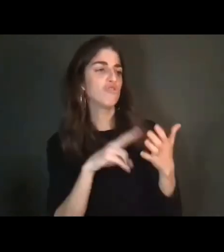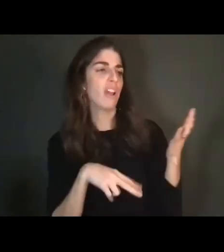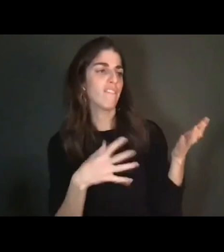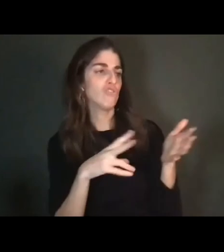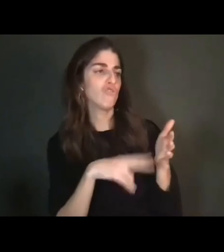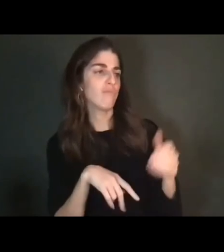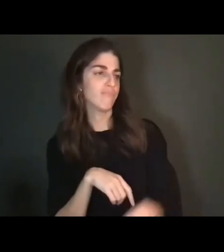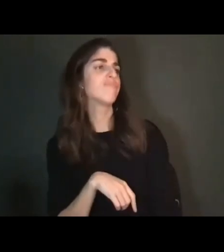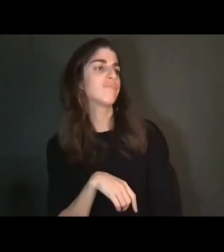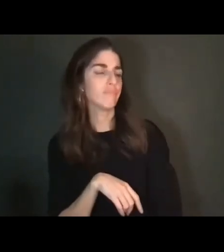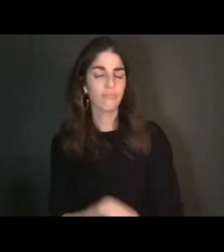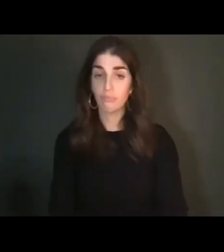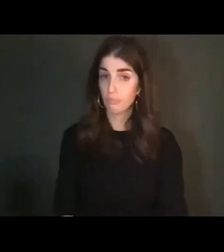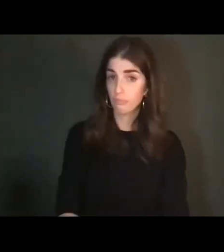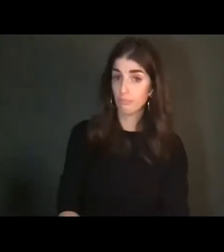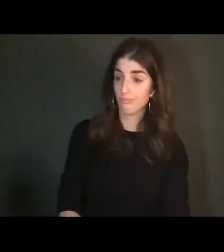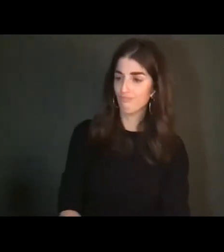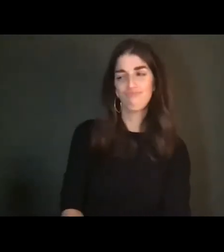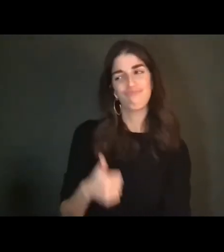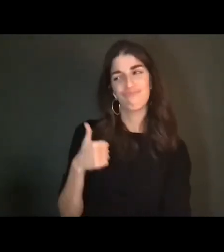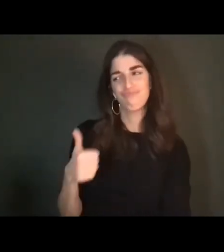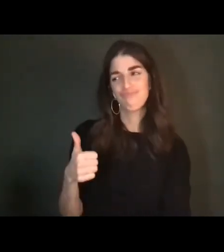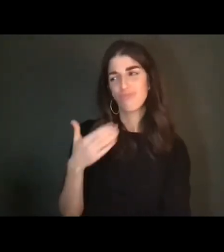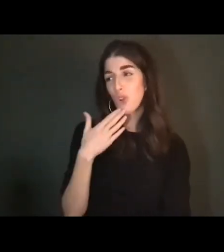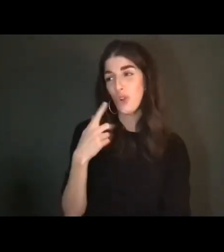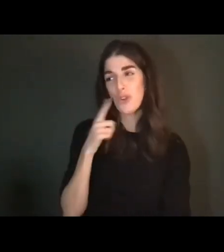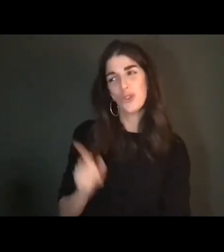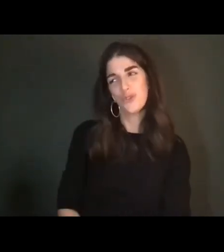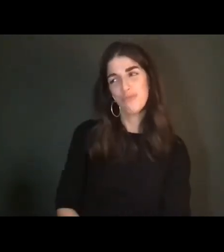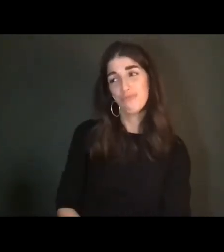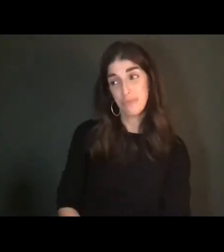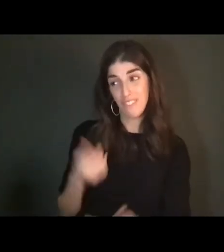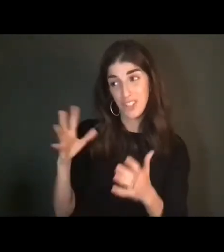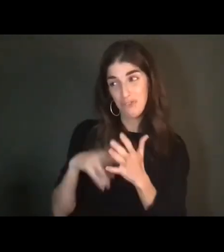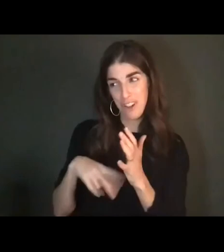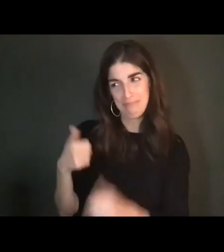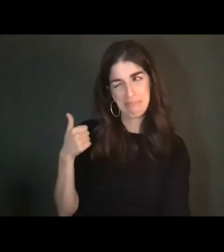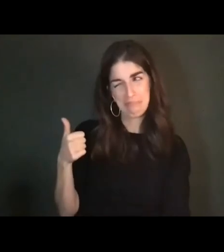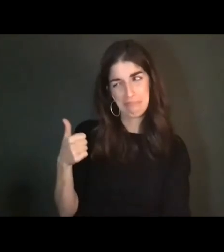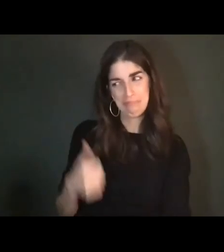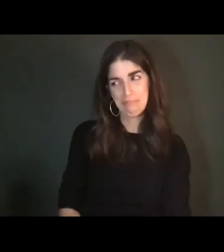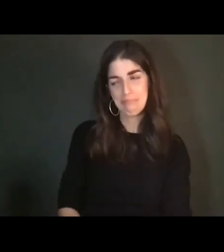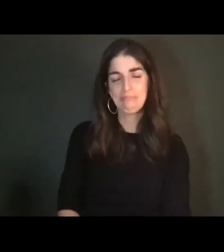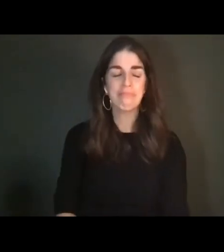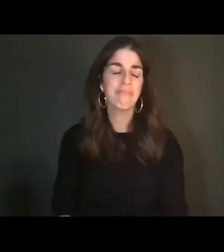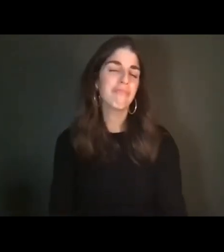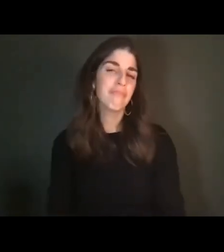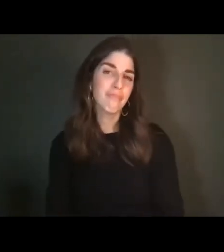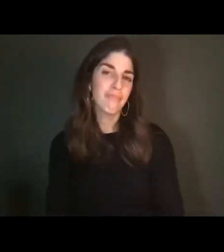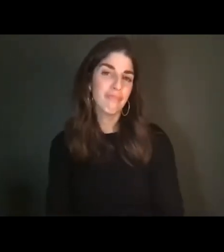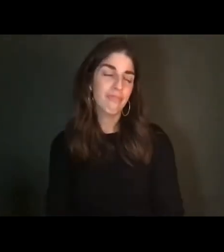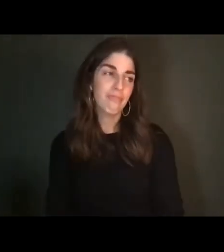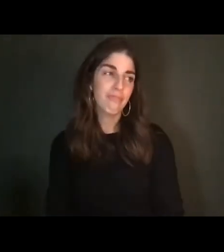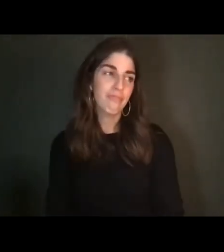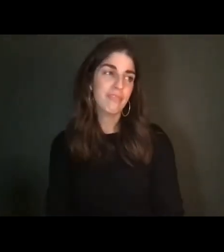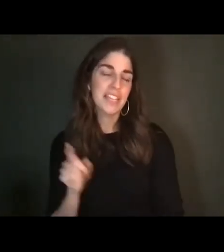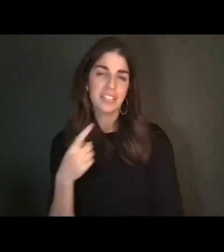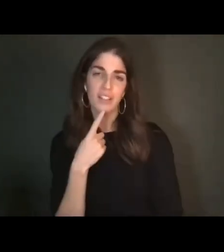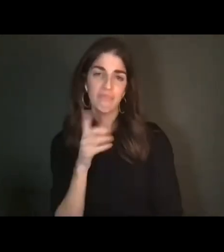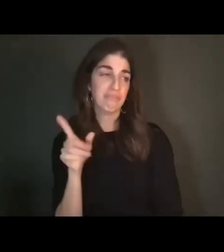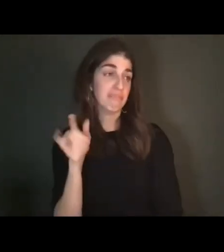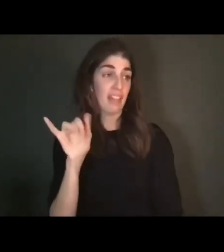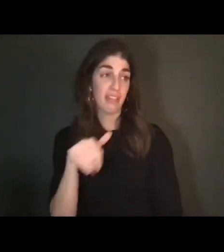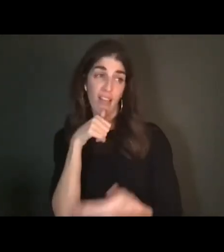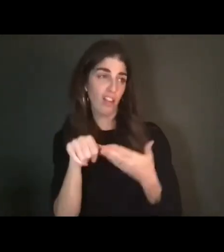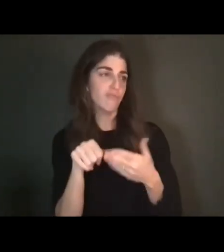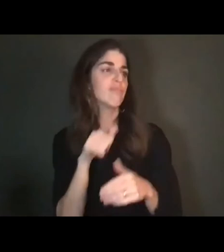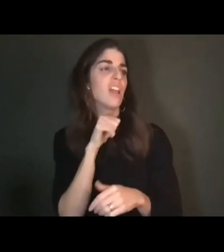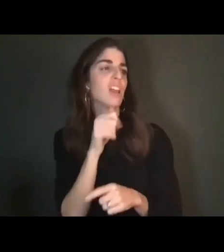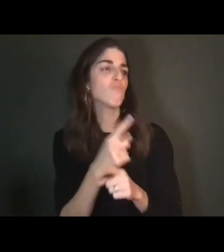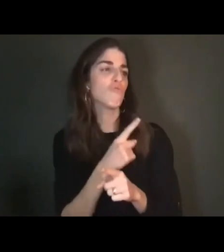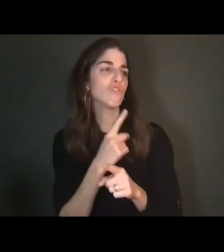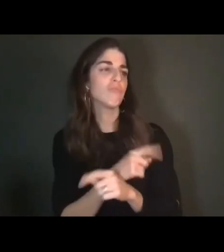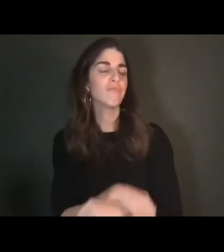And I say, "Good for you, you read it." He's like, "It's an inappropriate letter."